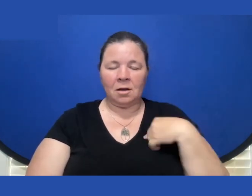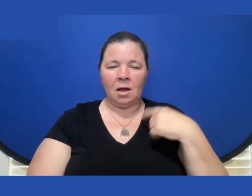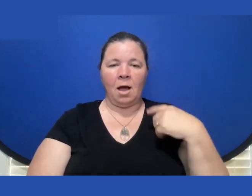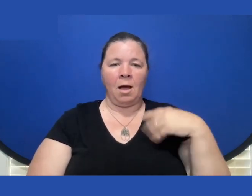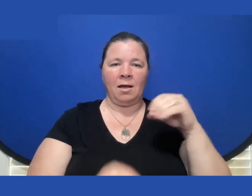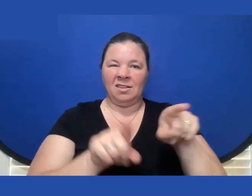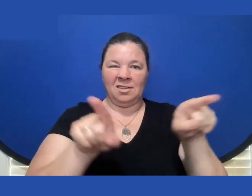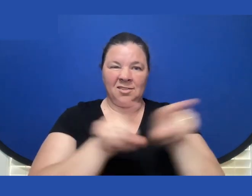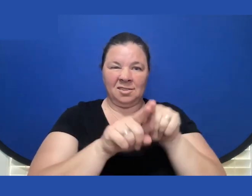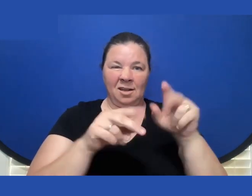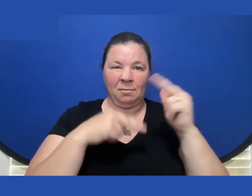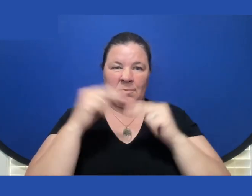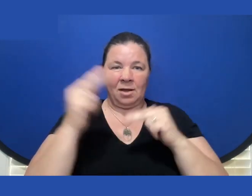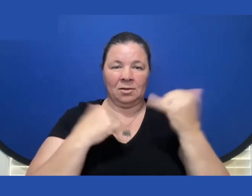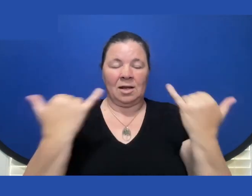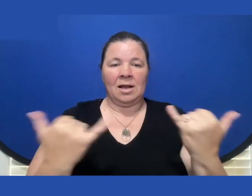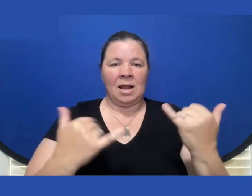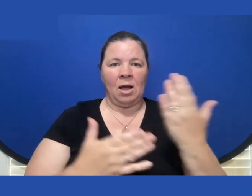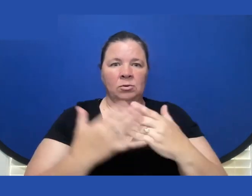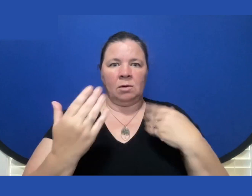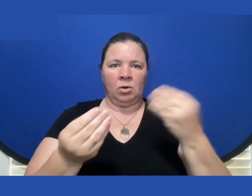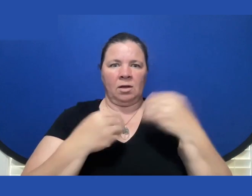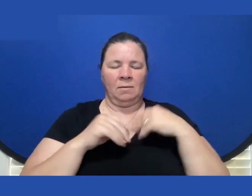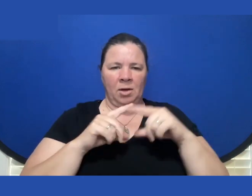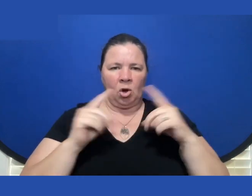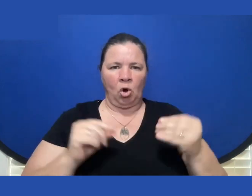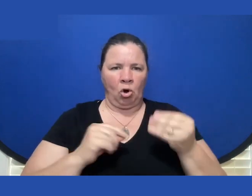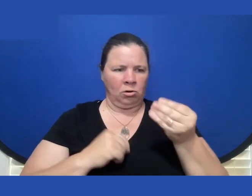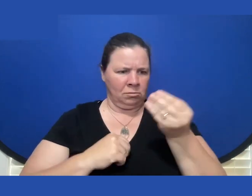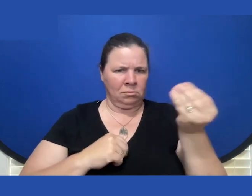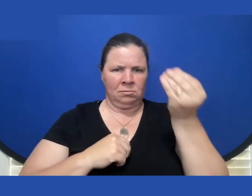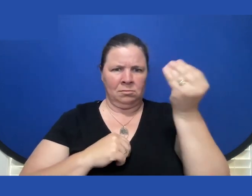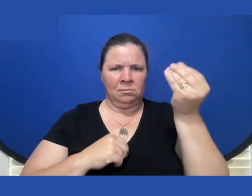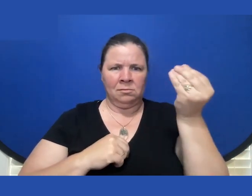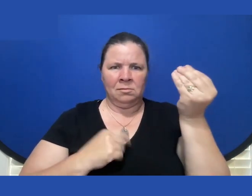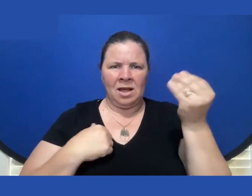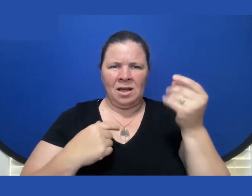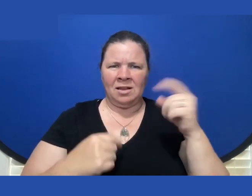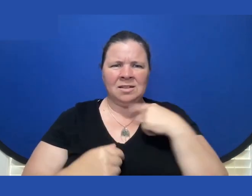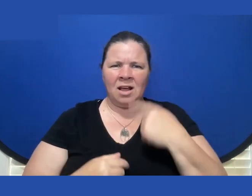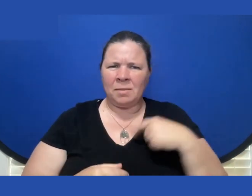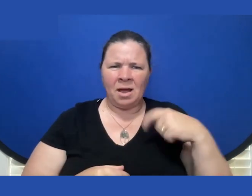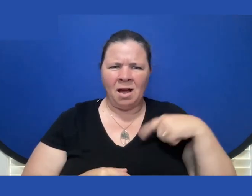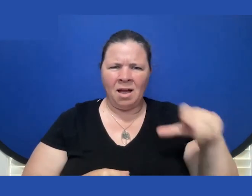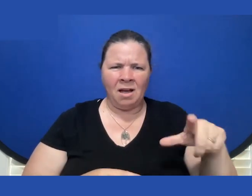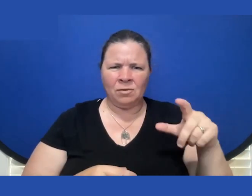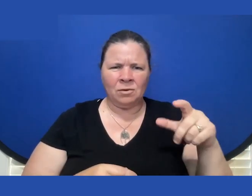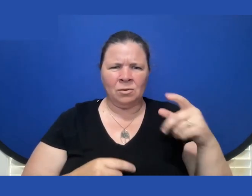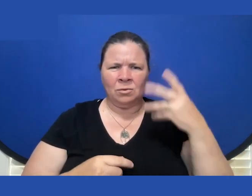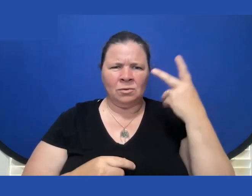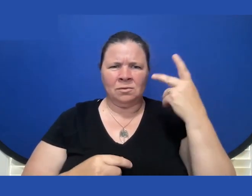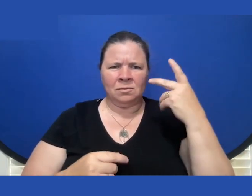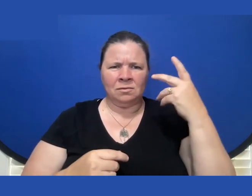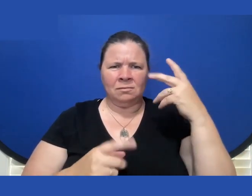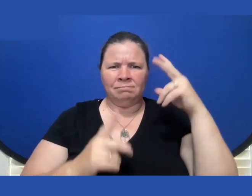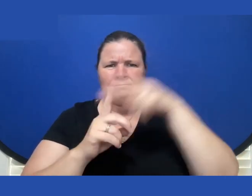and telling me that I have to." And another one said, "I knew that I had an appointment," like, you know,